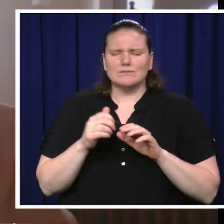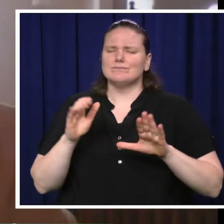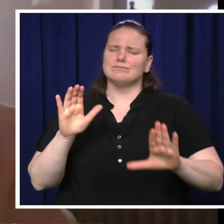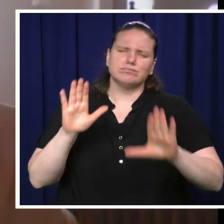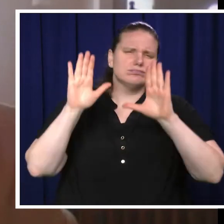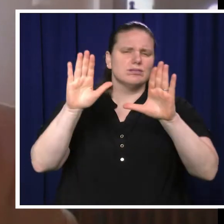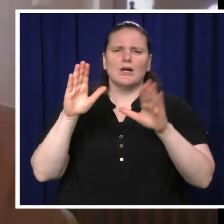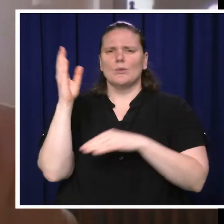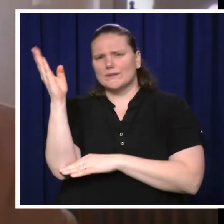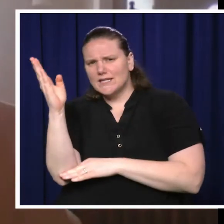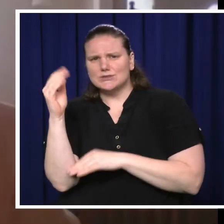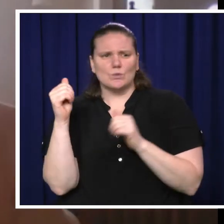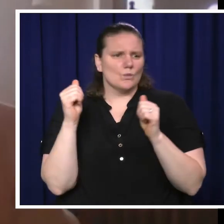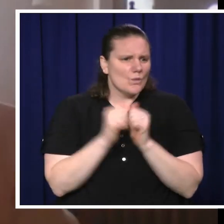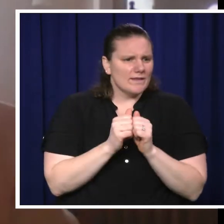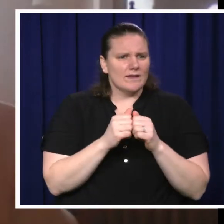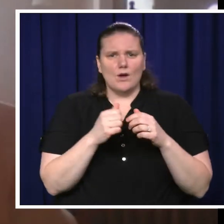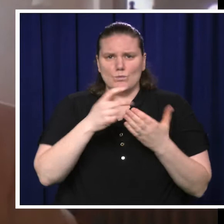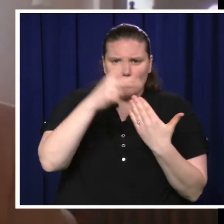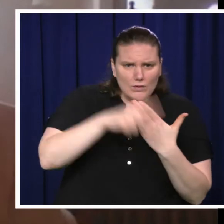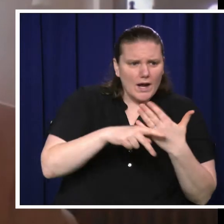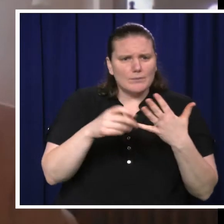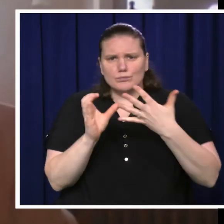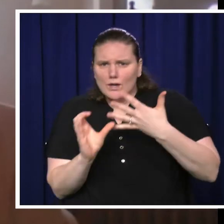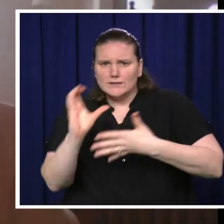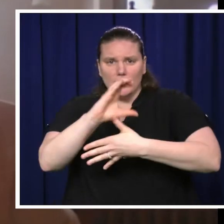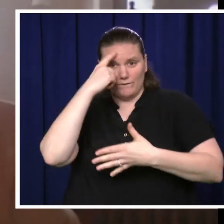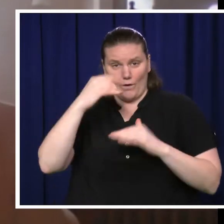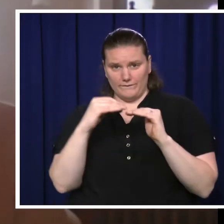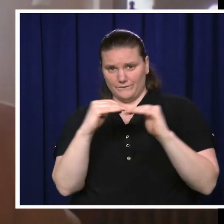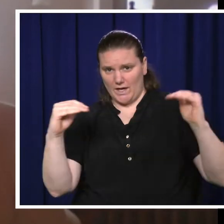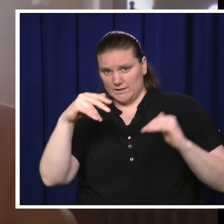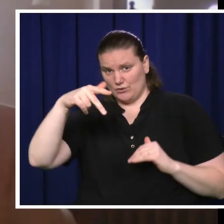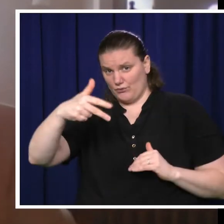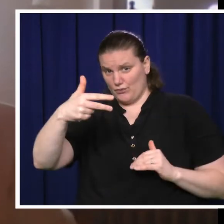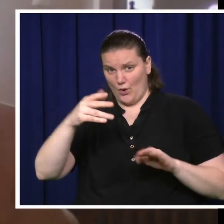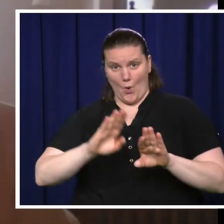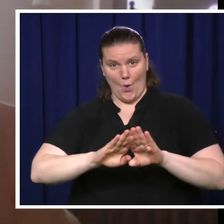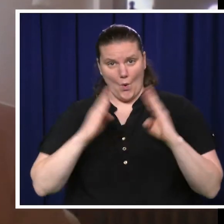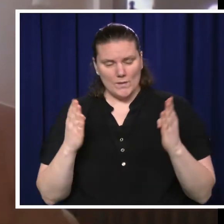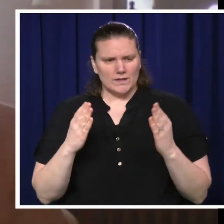He provided NACCC with an excellent presentation on the state's mitigation program and the criteria for a phased